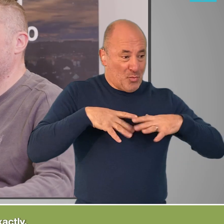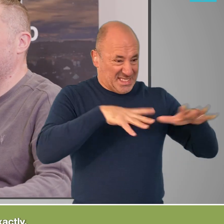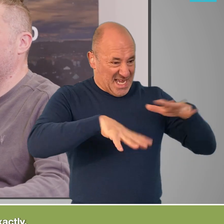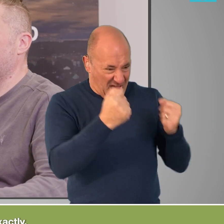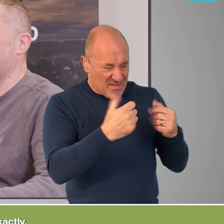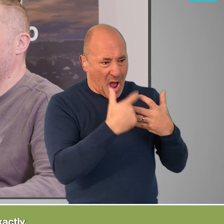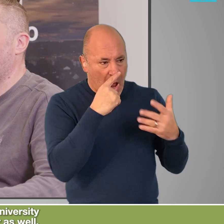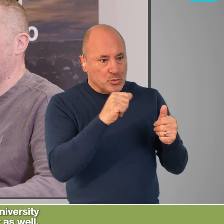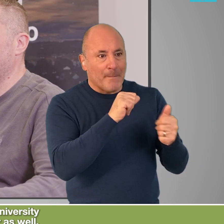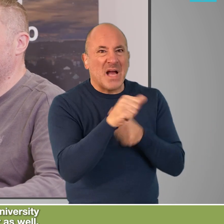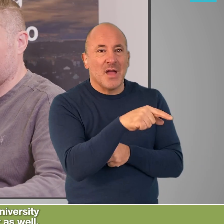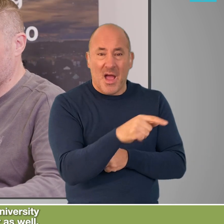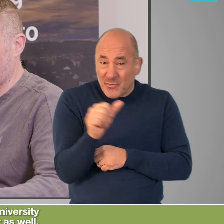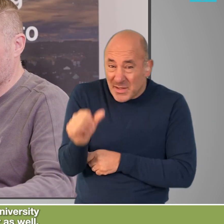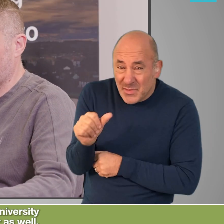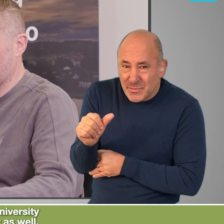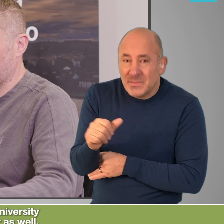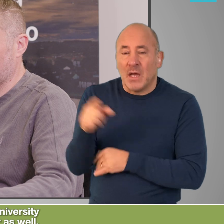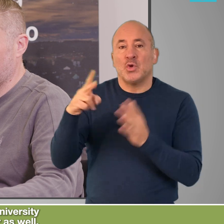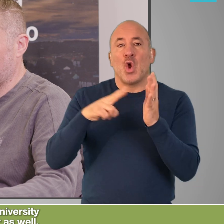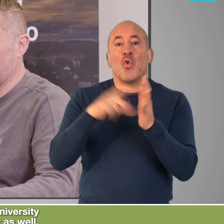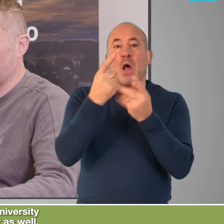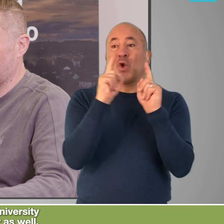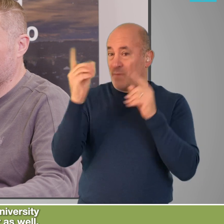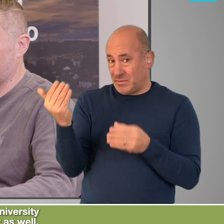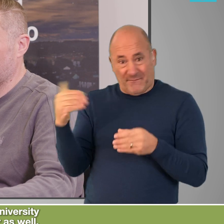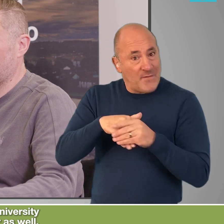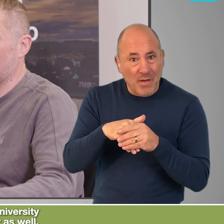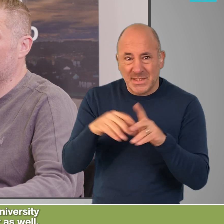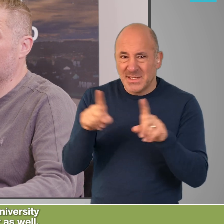Yes, exactly. Exactly. And Newcastle University are a stakeholder as well,